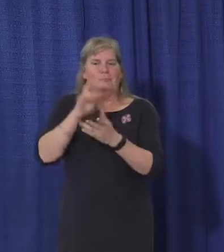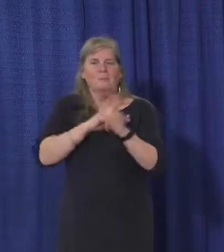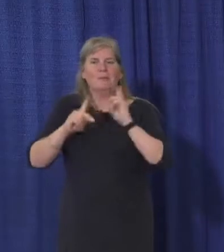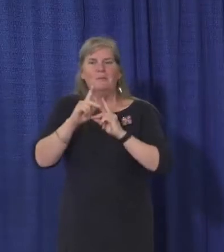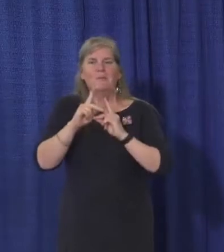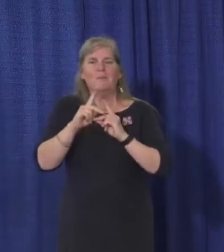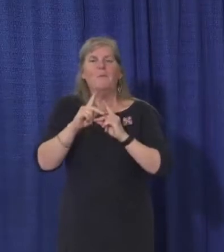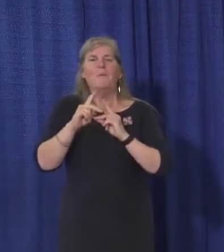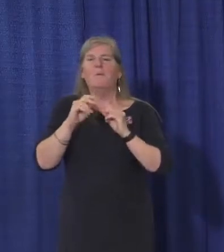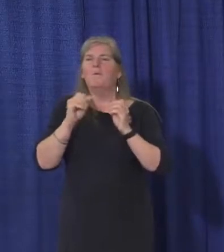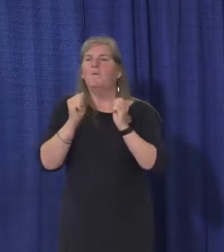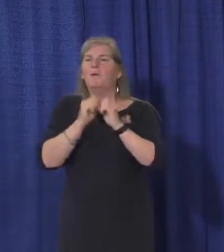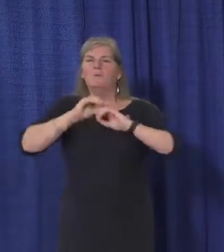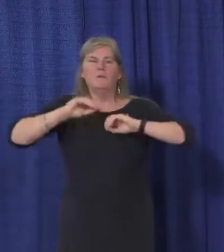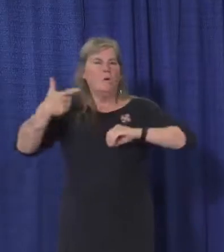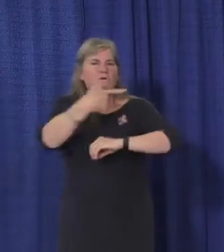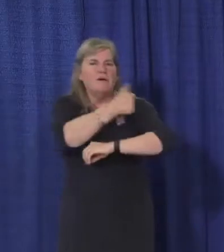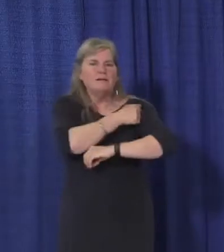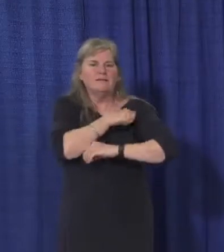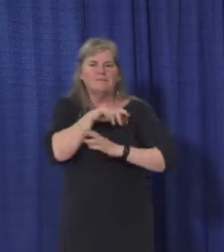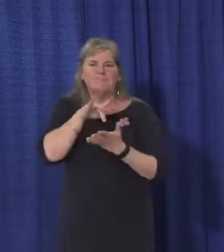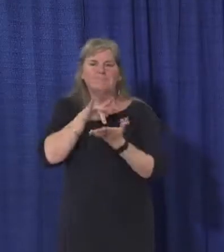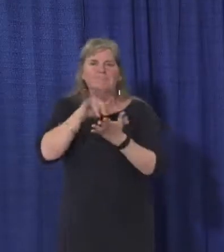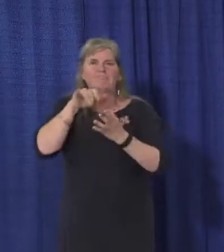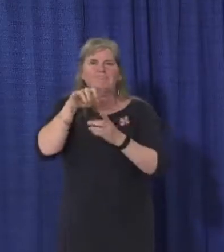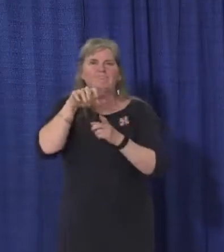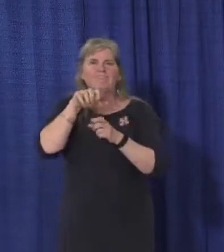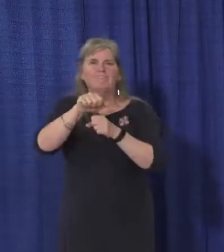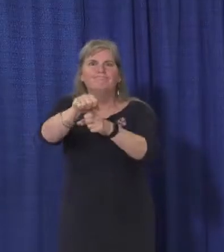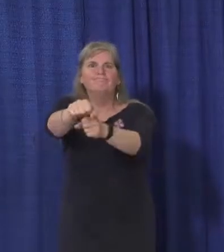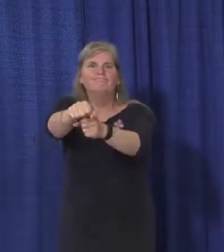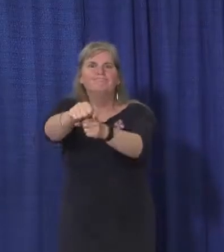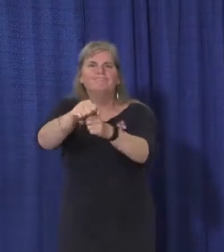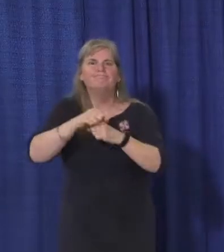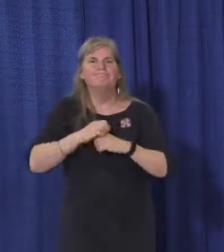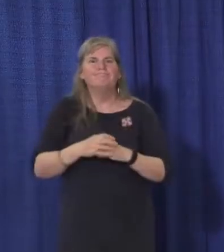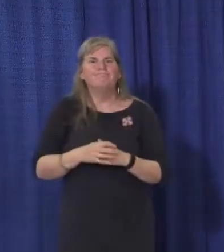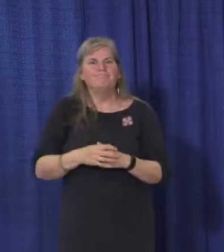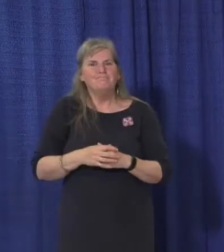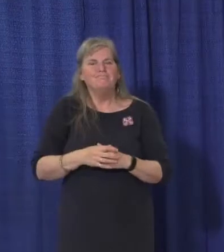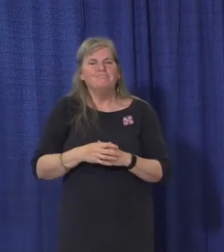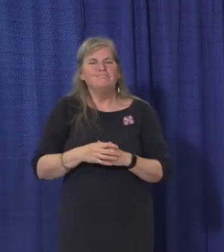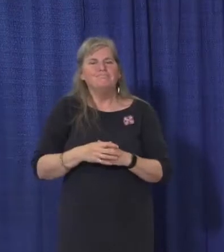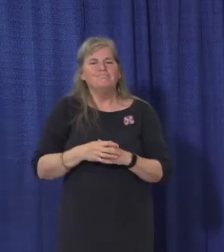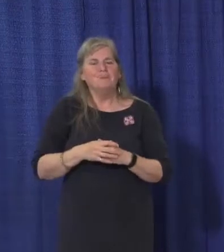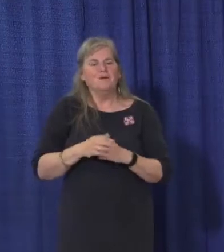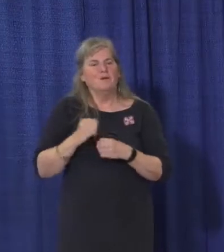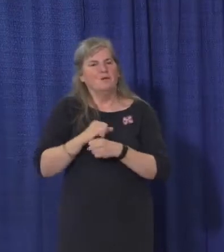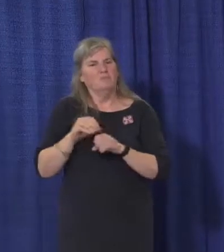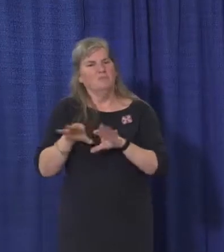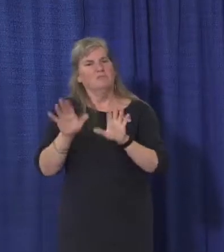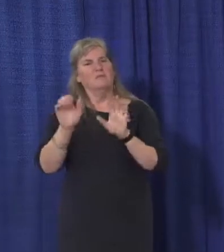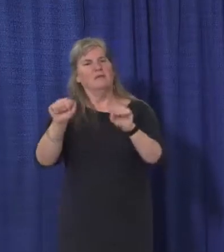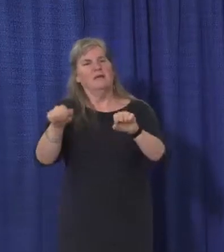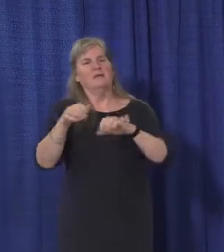those who are not protected. But it's a reminder if you plan